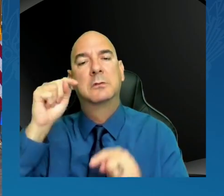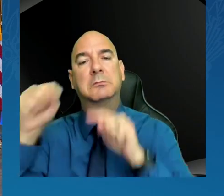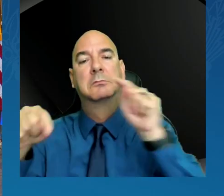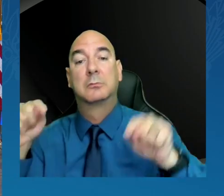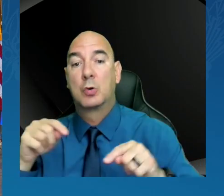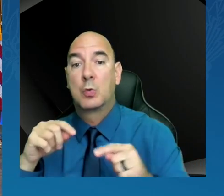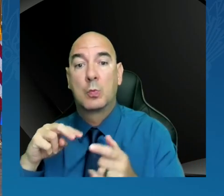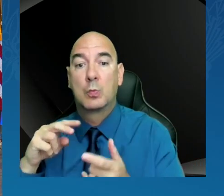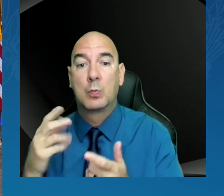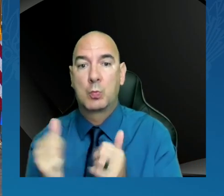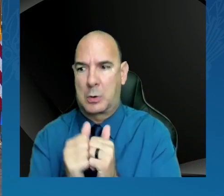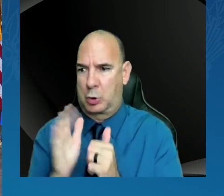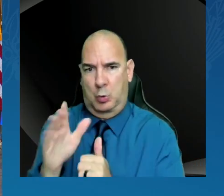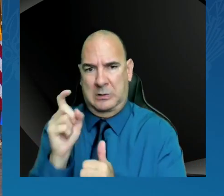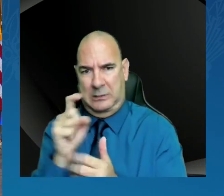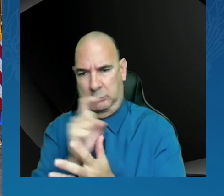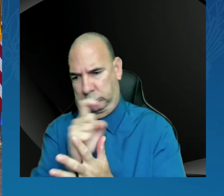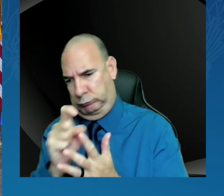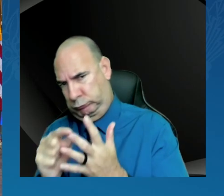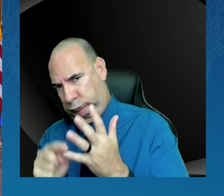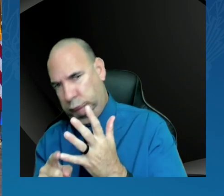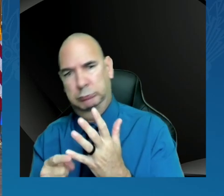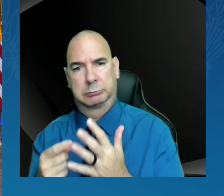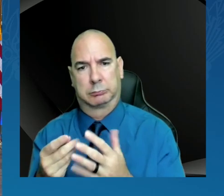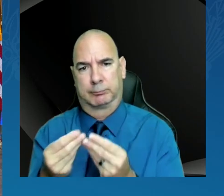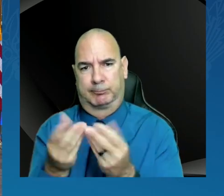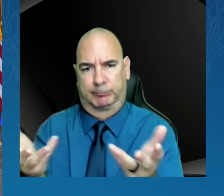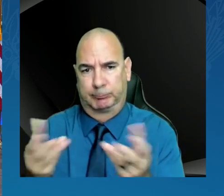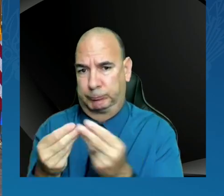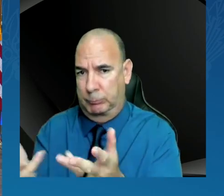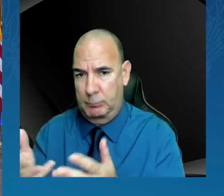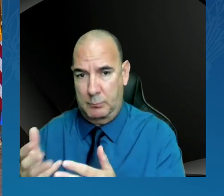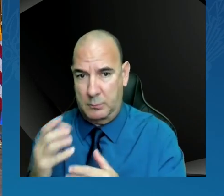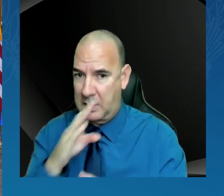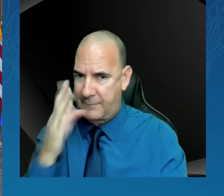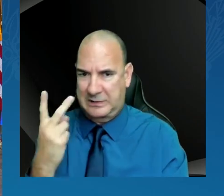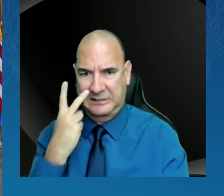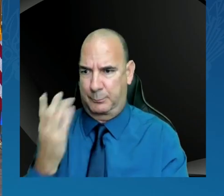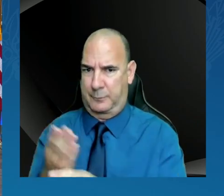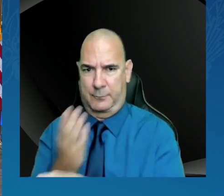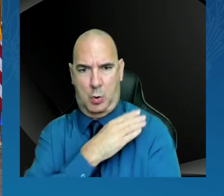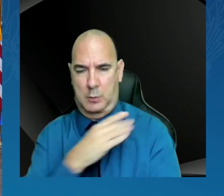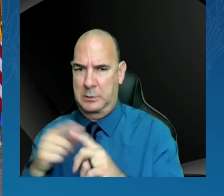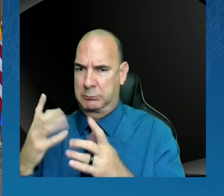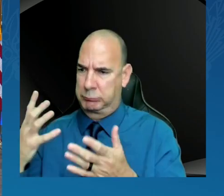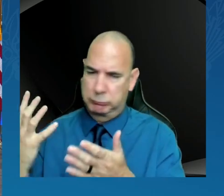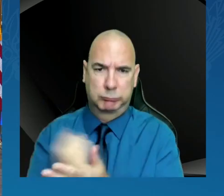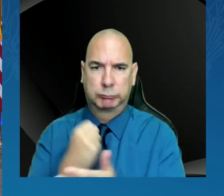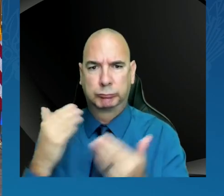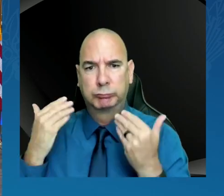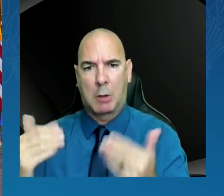And that's a good thing, because to seize this opportunity, we need to be working collectively, collaboratively together.